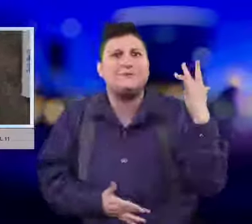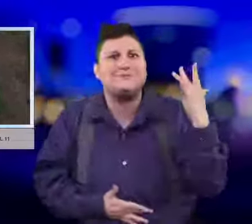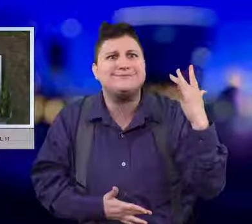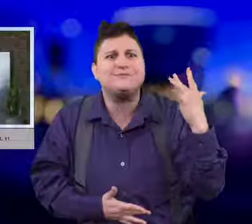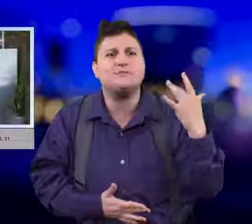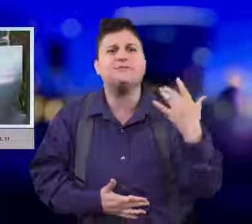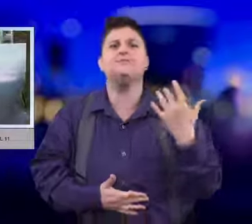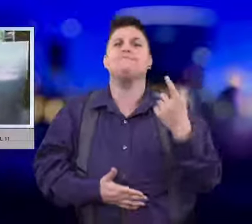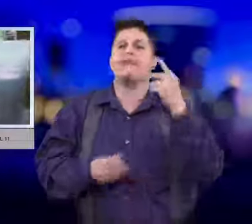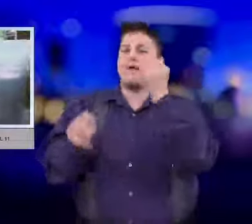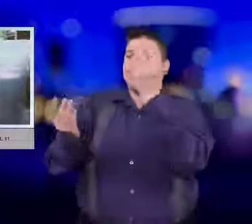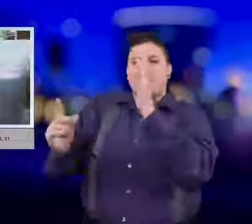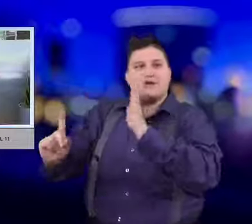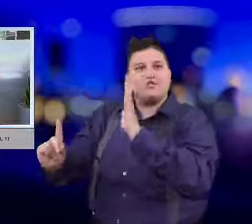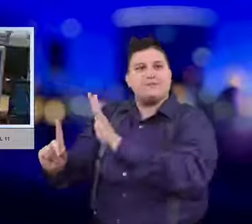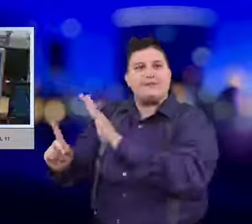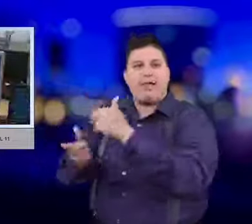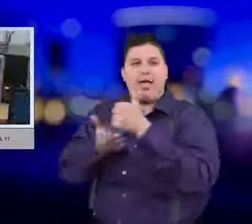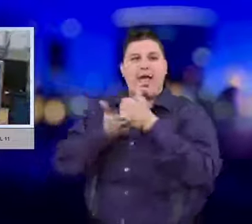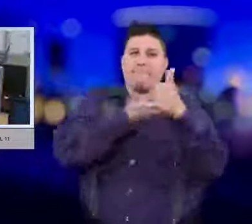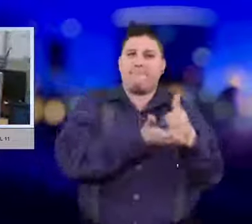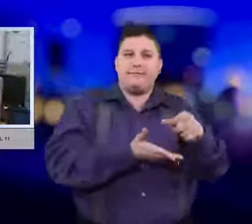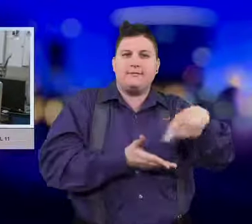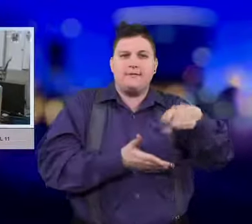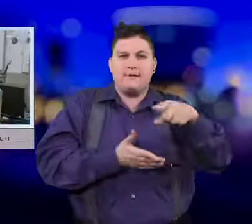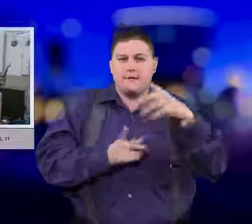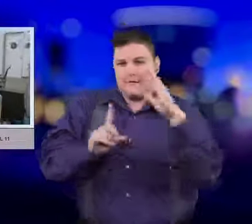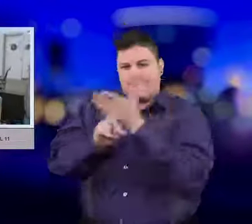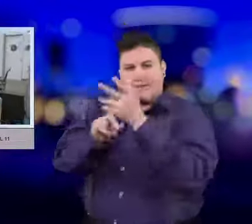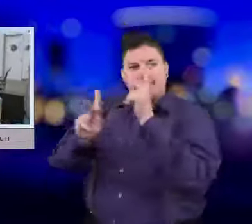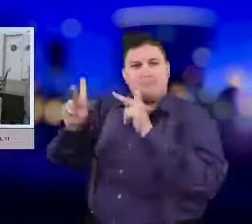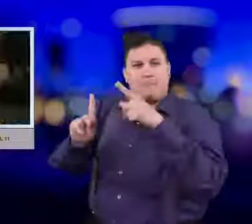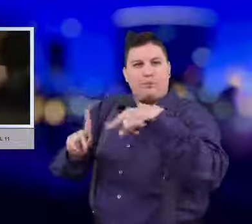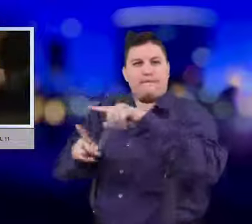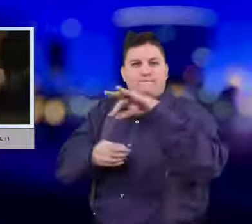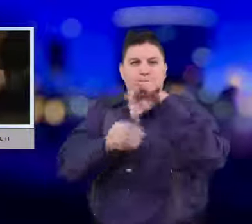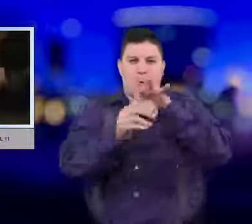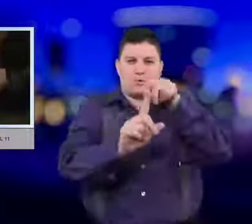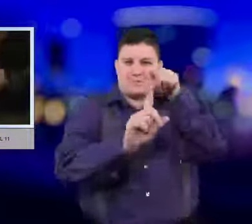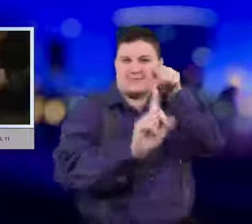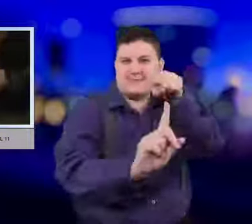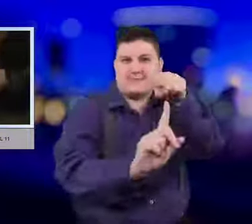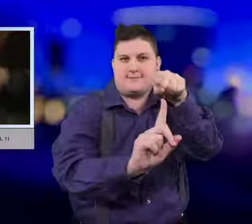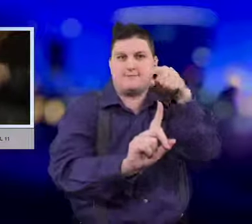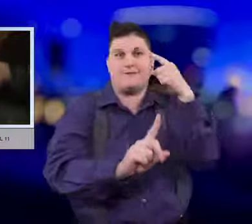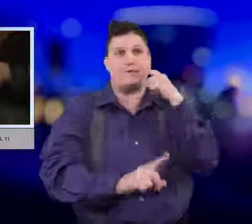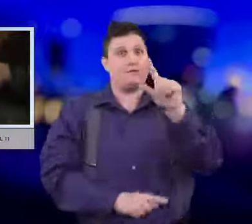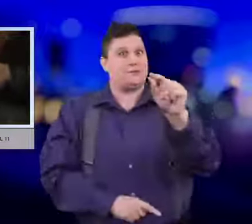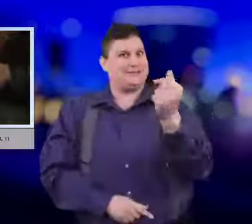Cambridge Analytica's purpose for accessing information was to conduct voter-targeting